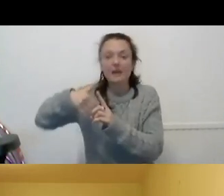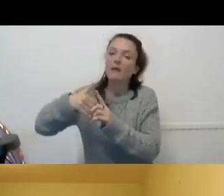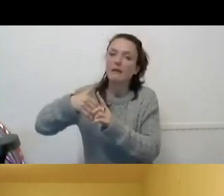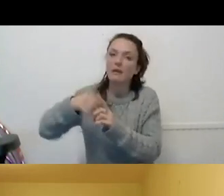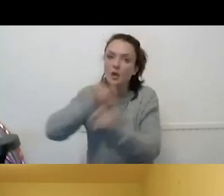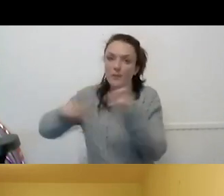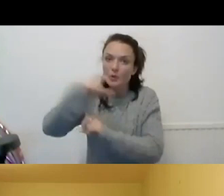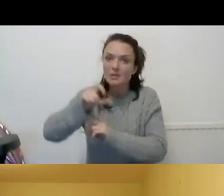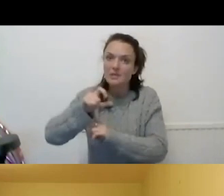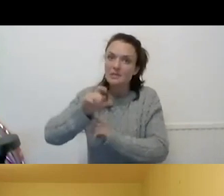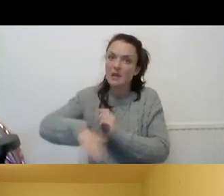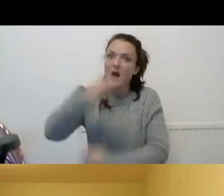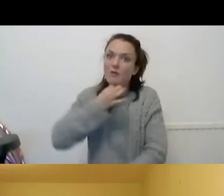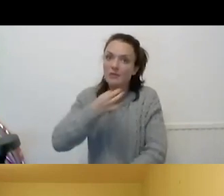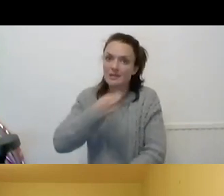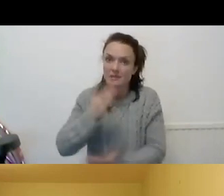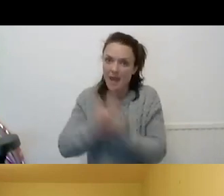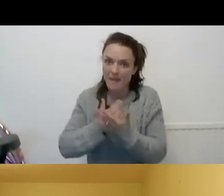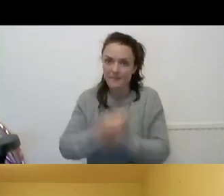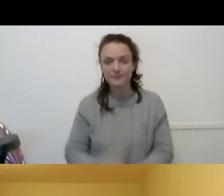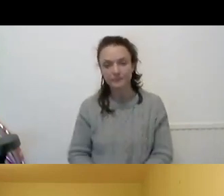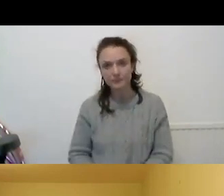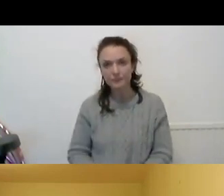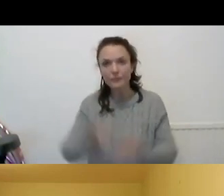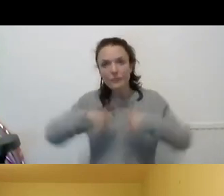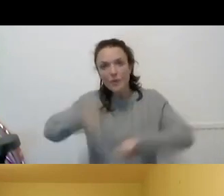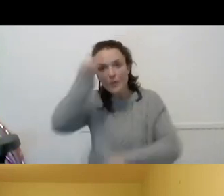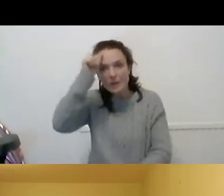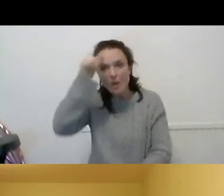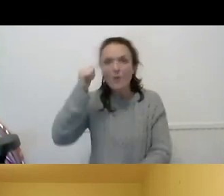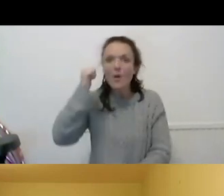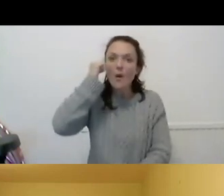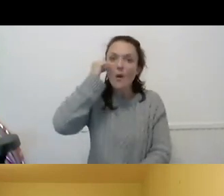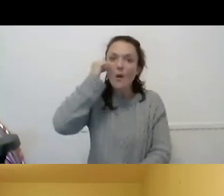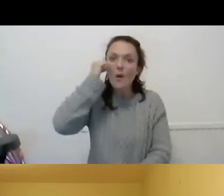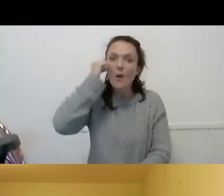you are a man of black African origin, then you are two and a half times more likely to